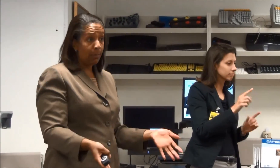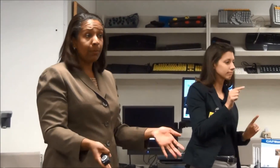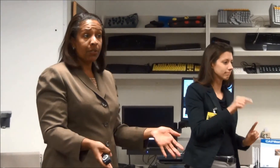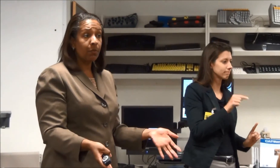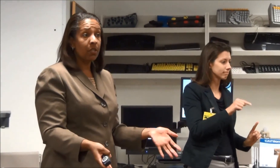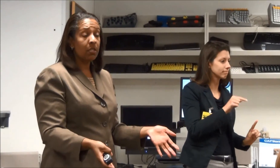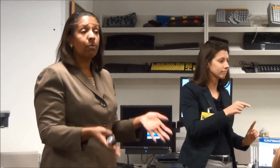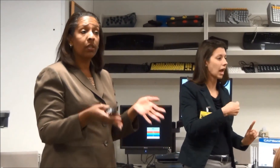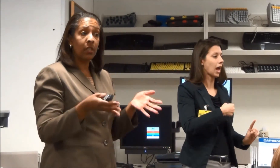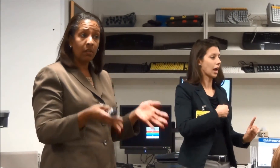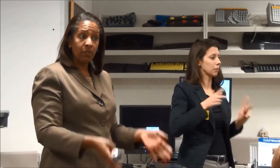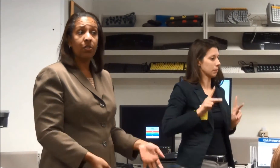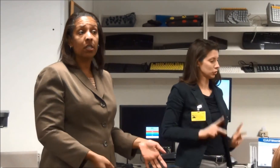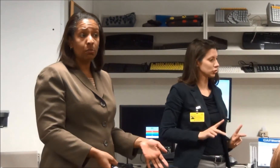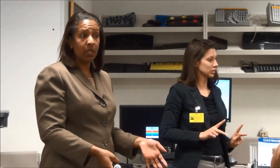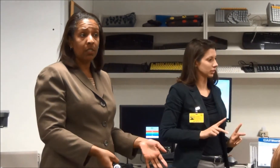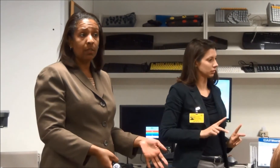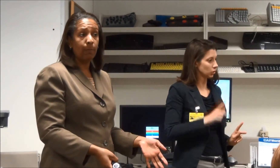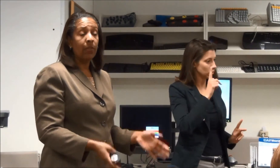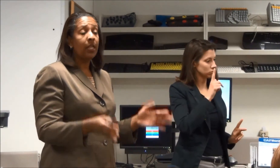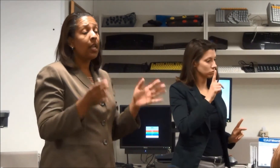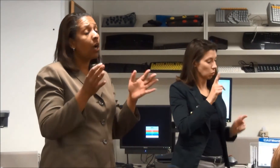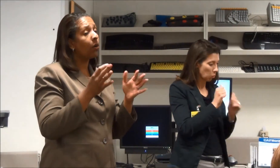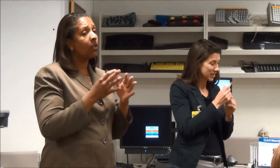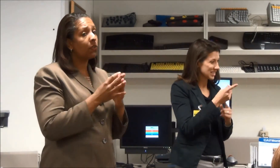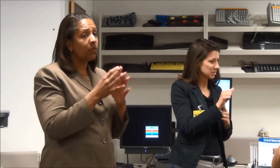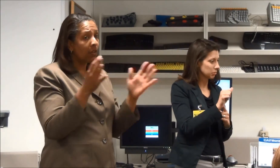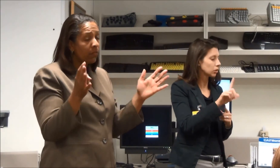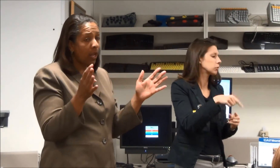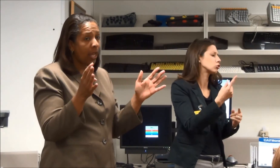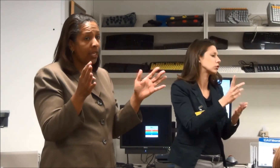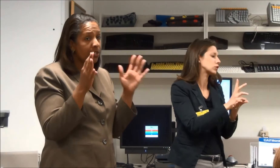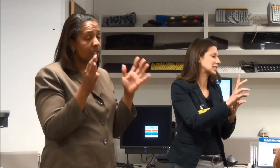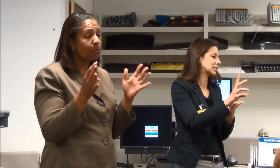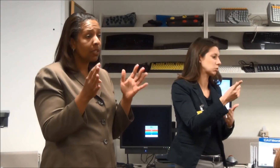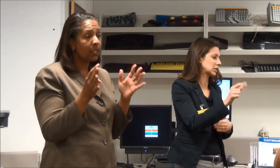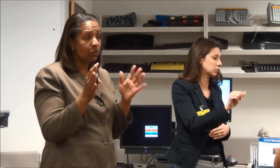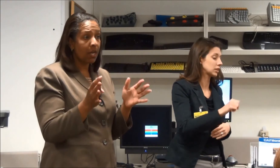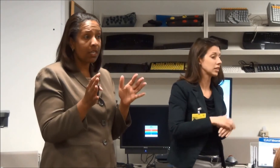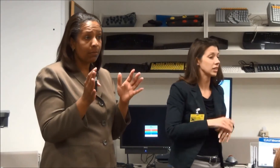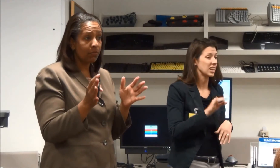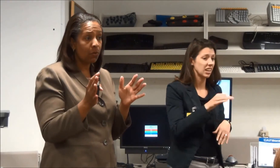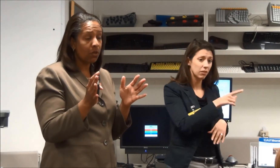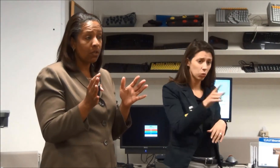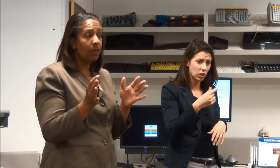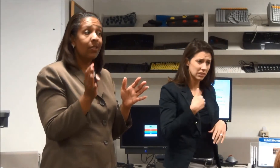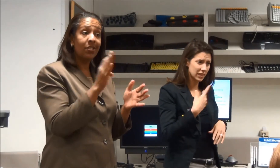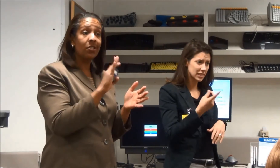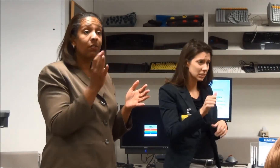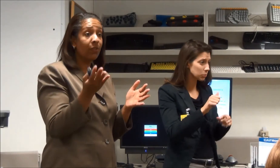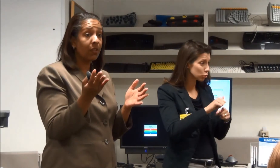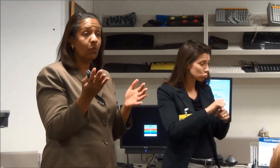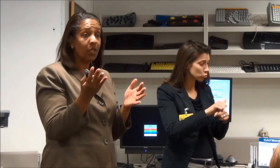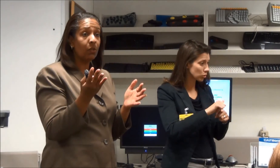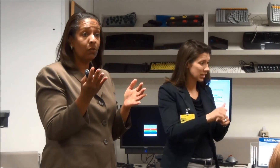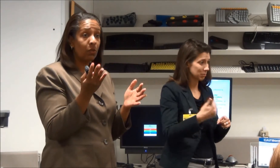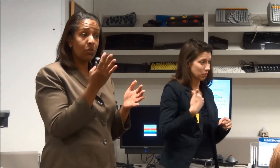I'm a person with a disability for six weeks. Now, if you've ever had disability training before, this is different than what you used